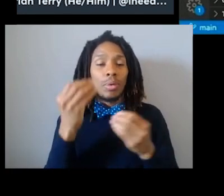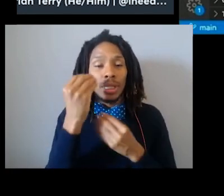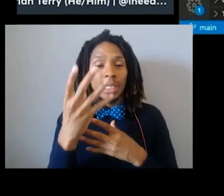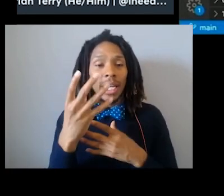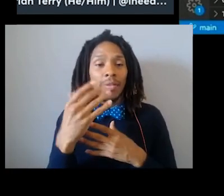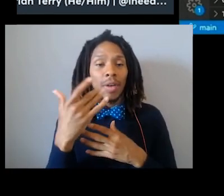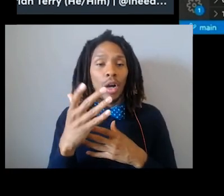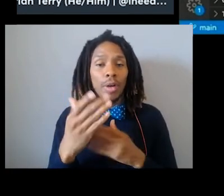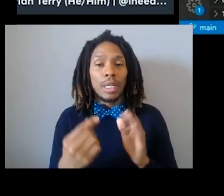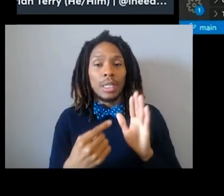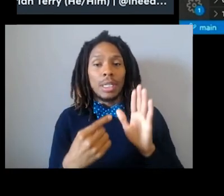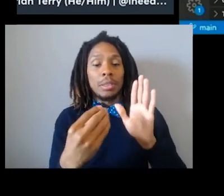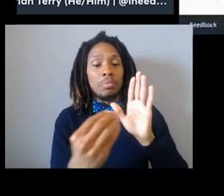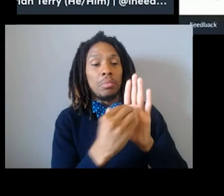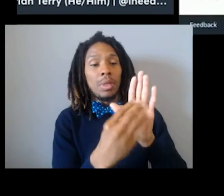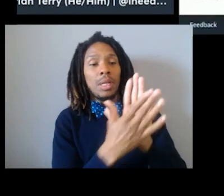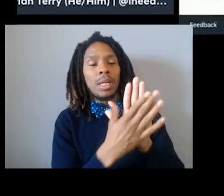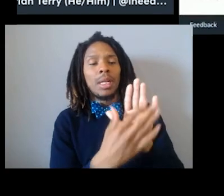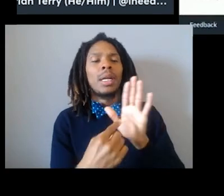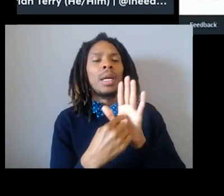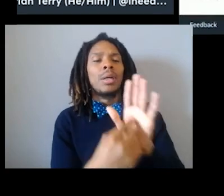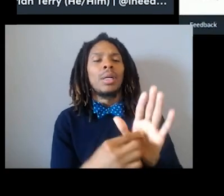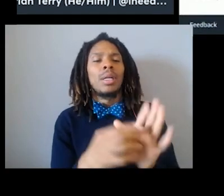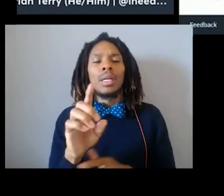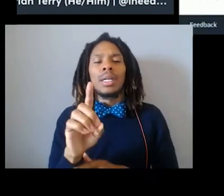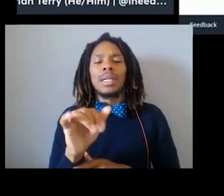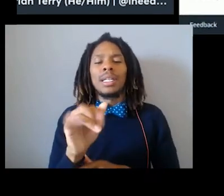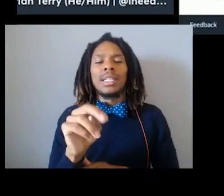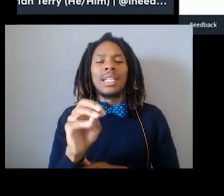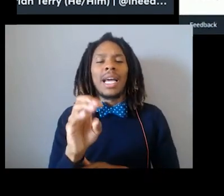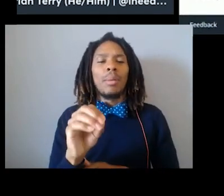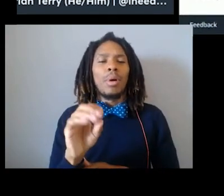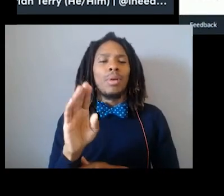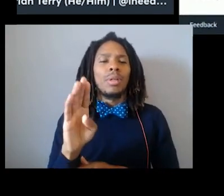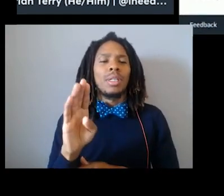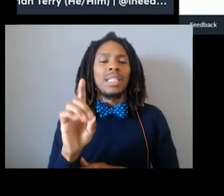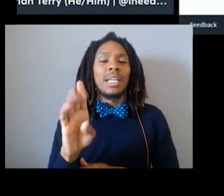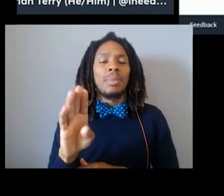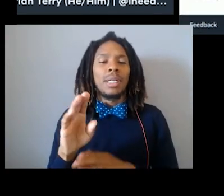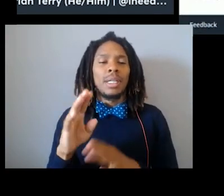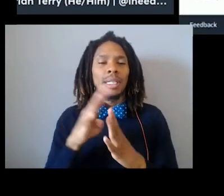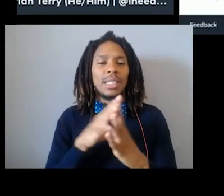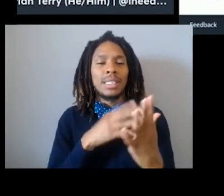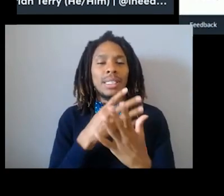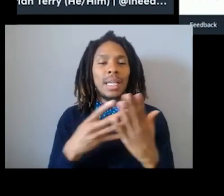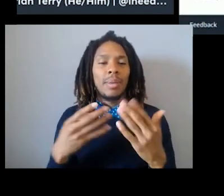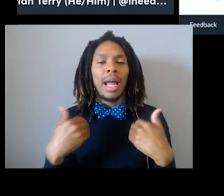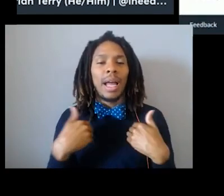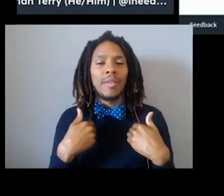So let me show you the DynamoDB table. Right. So, I've got two windows up.